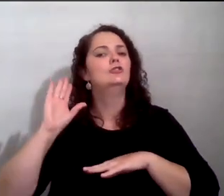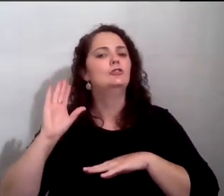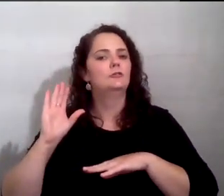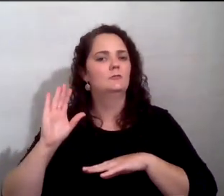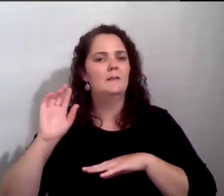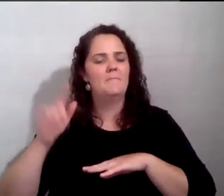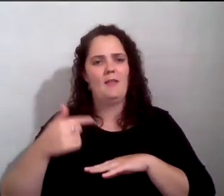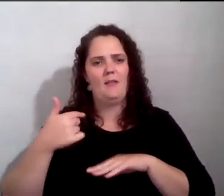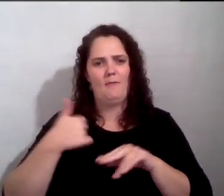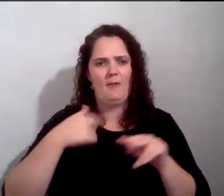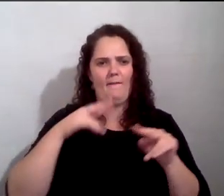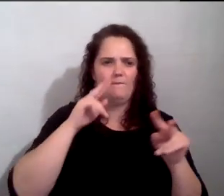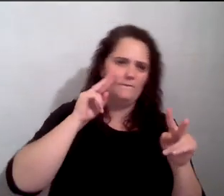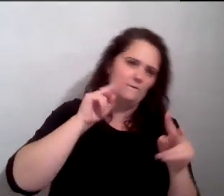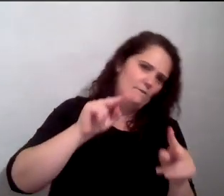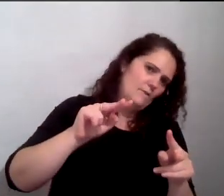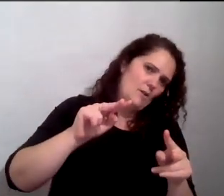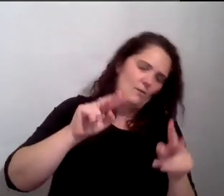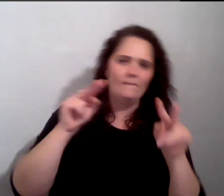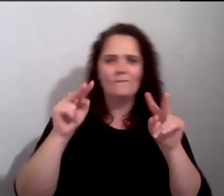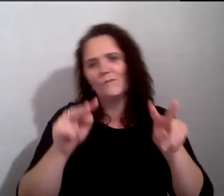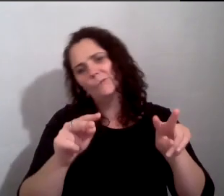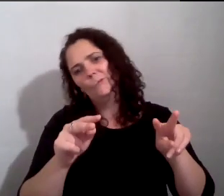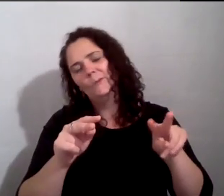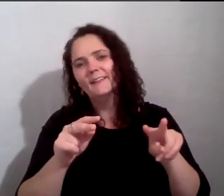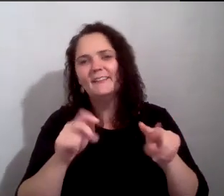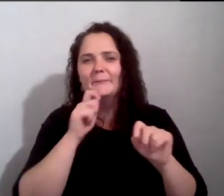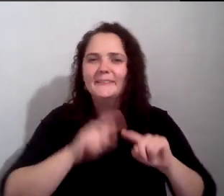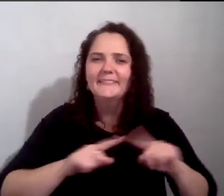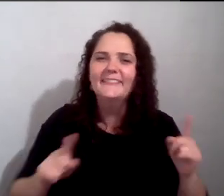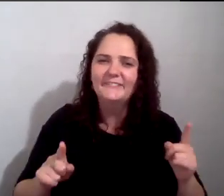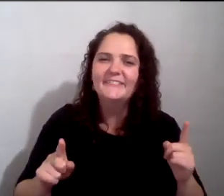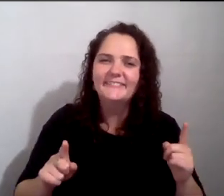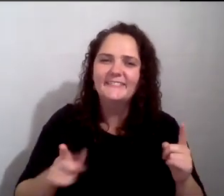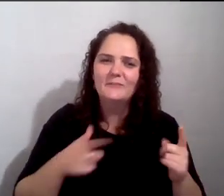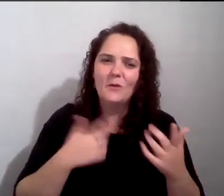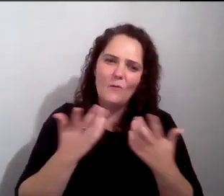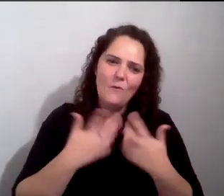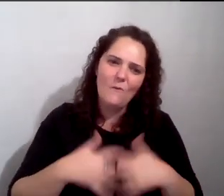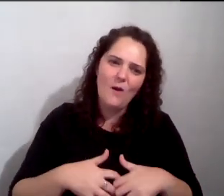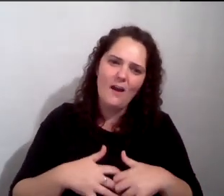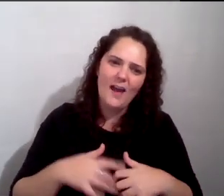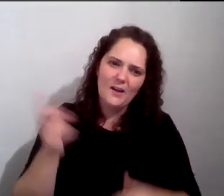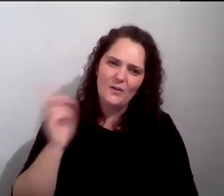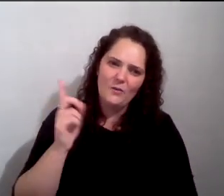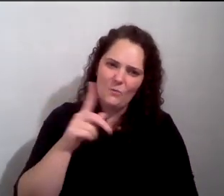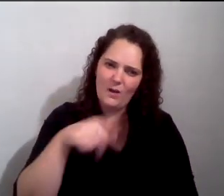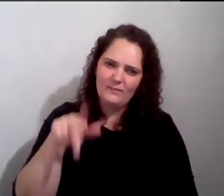lying down but what you've done is you know you've kind of skewed our viewpoint of these works in terms of trying to work out